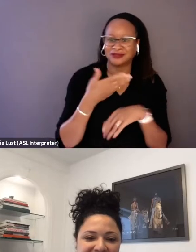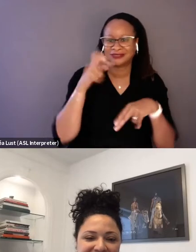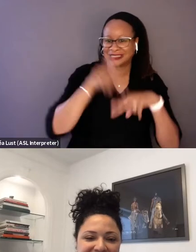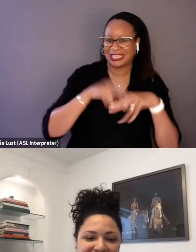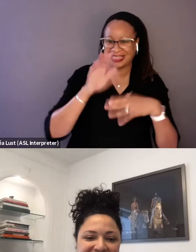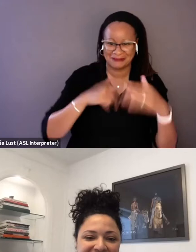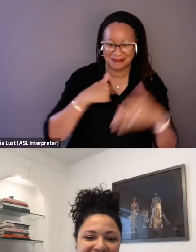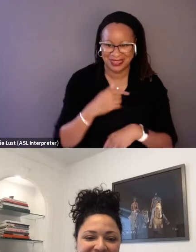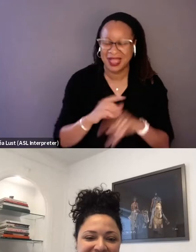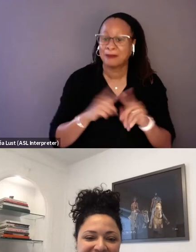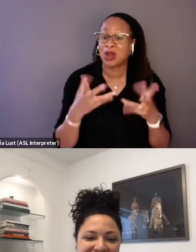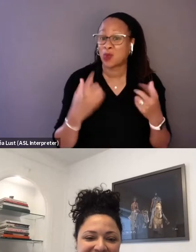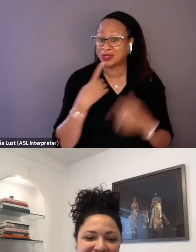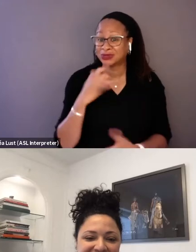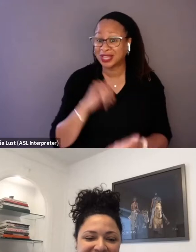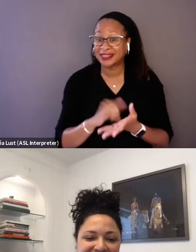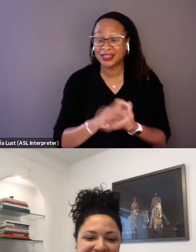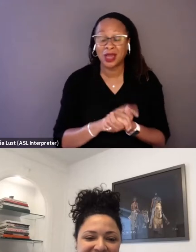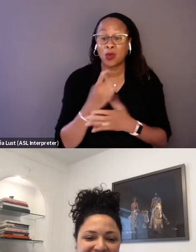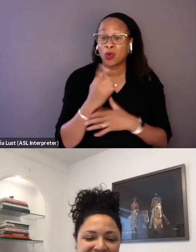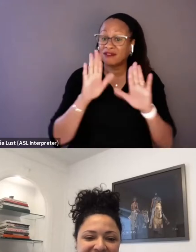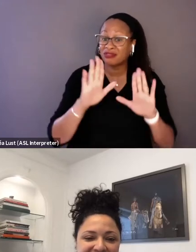but I do just want to say one of the great things,